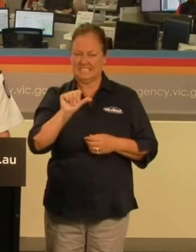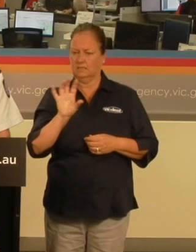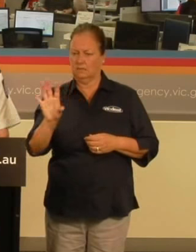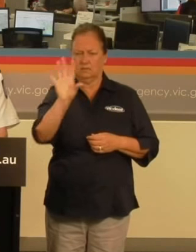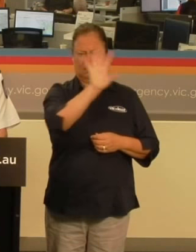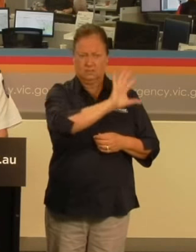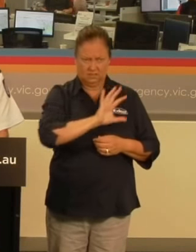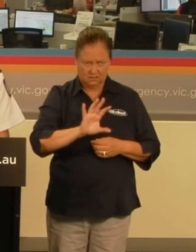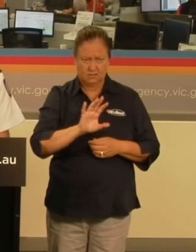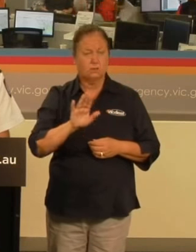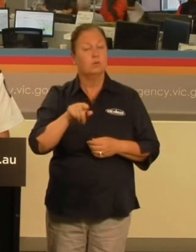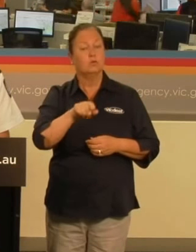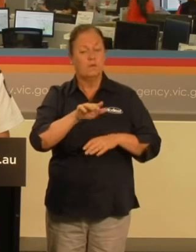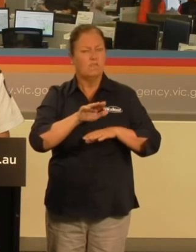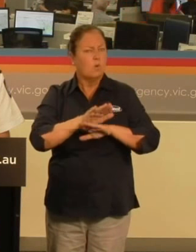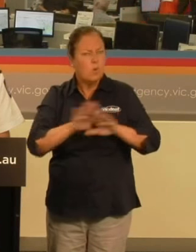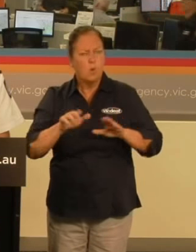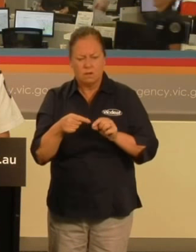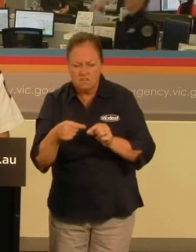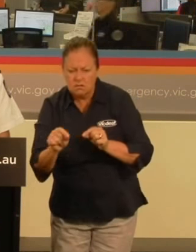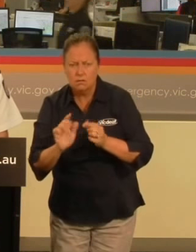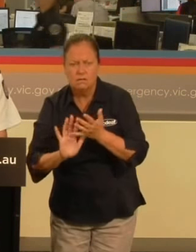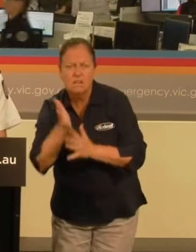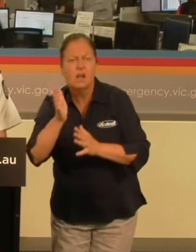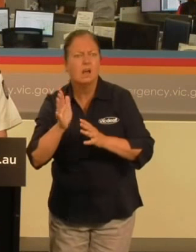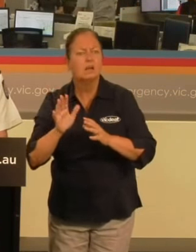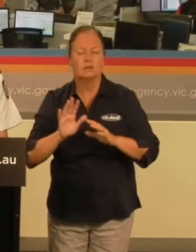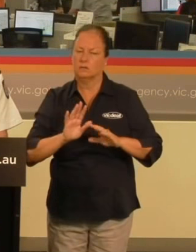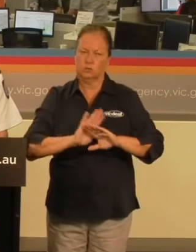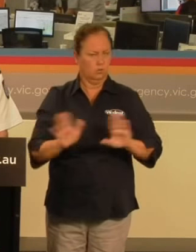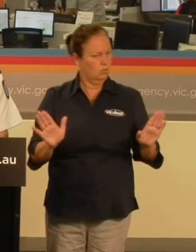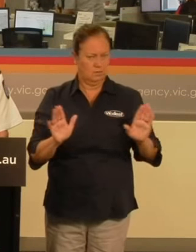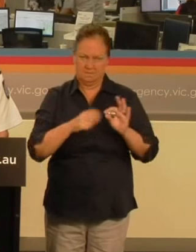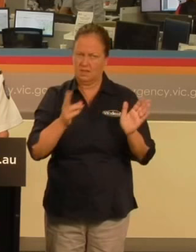all in the western side of Victoria and central including Melbourne and the